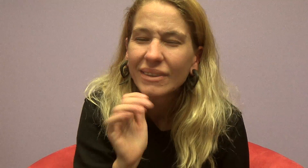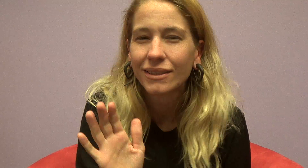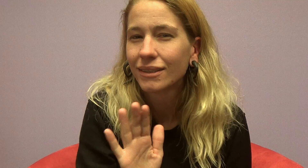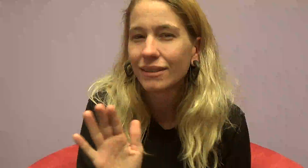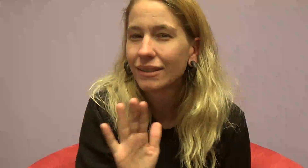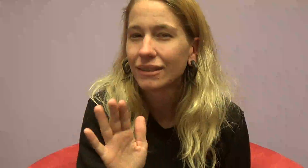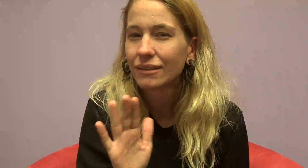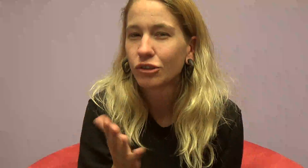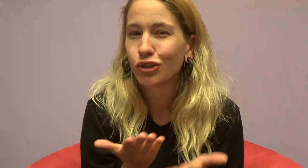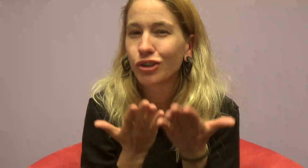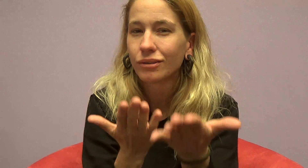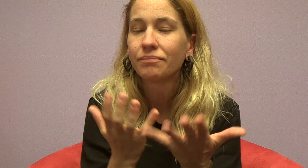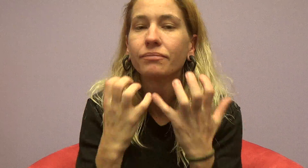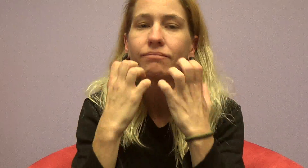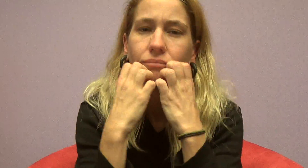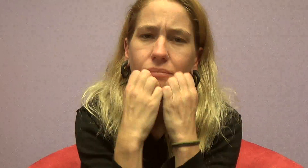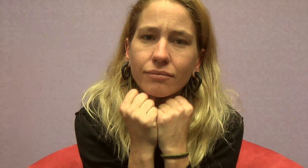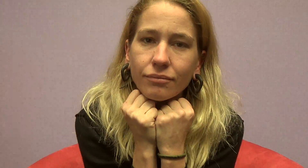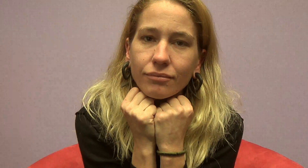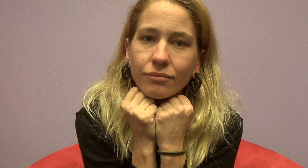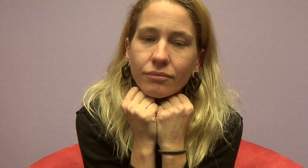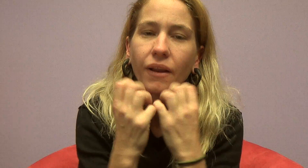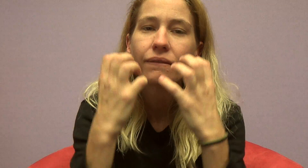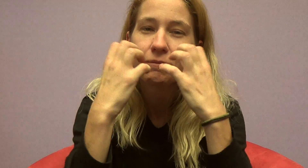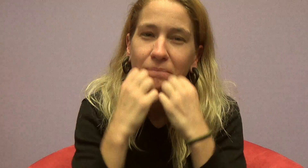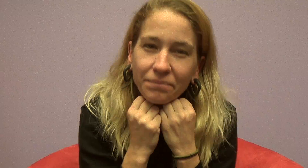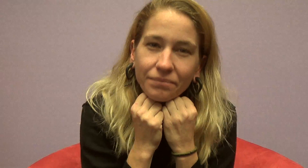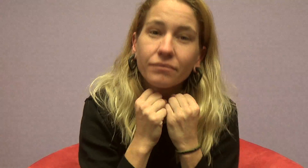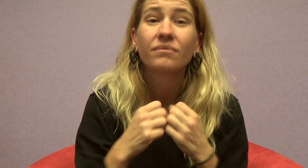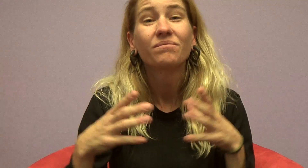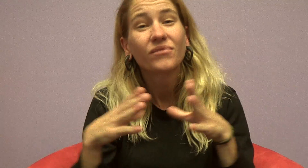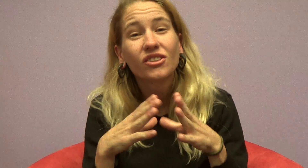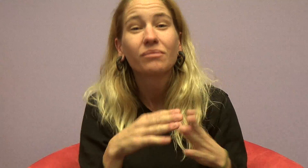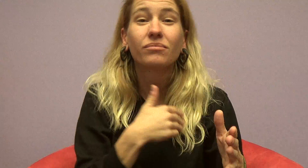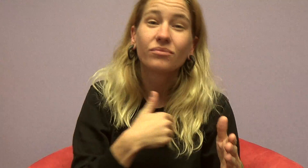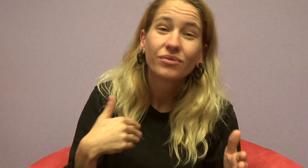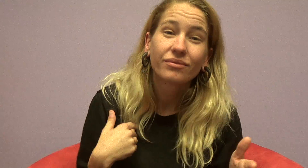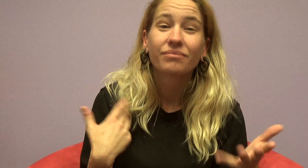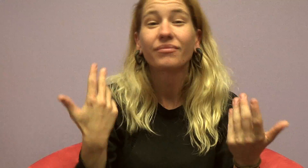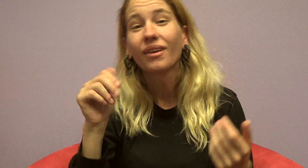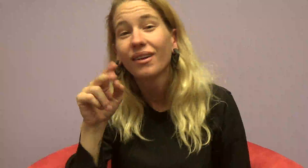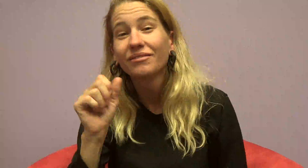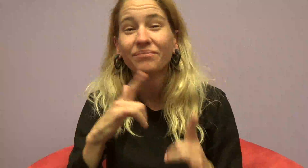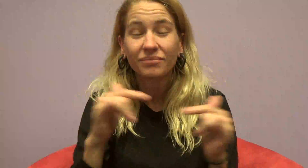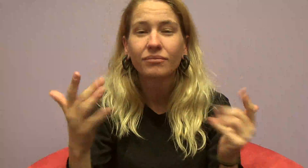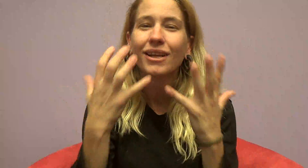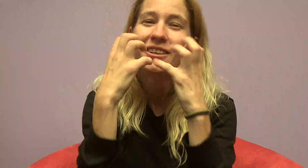Maybe not do that. The suggestion would be instead of using the sign for private, change the sign to value or cherish. Cherish your vagina, breasts, anus, etc.